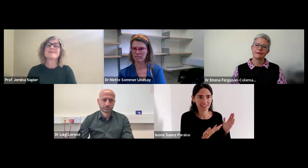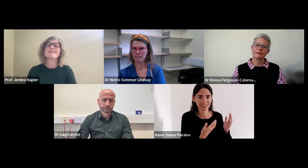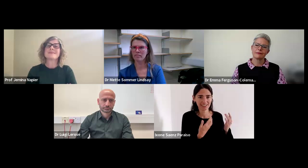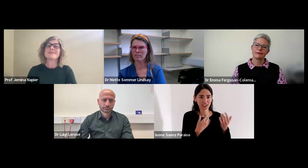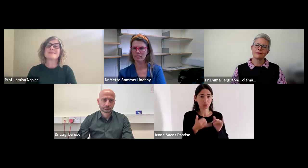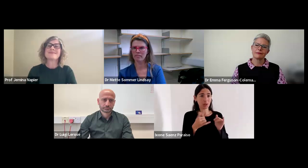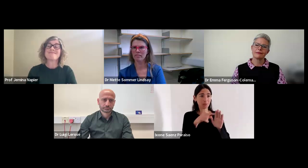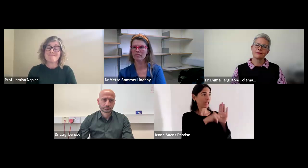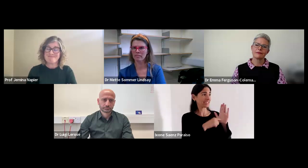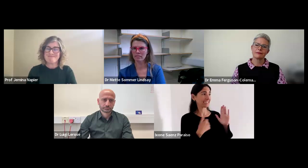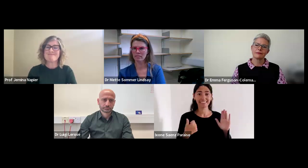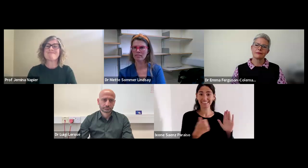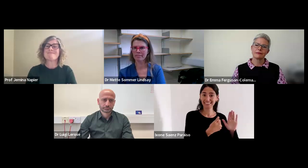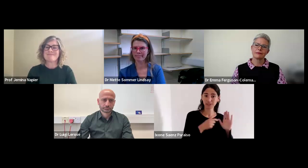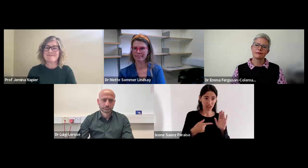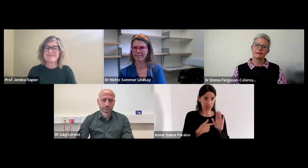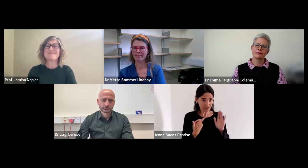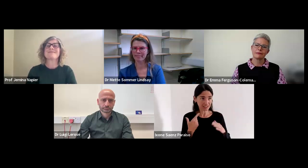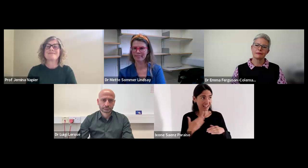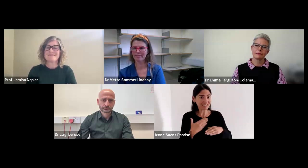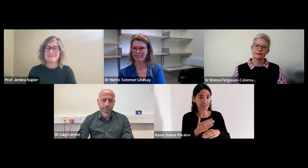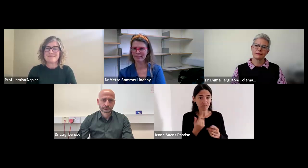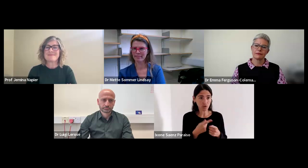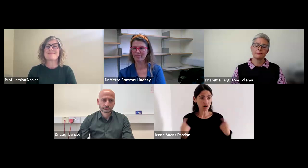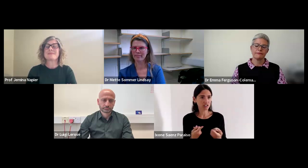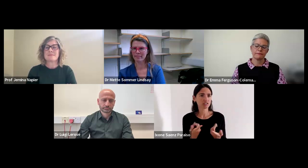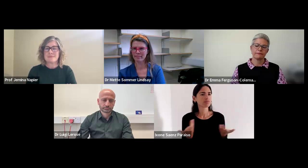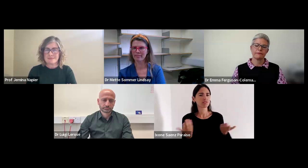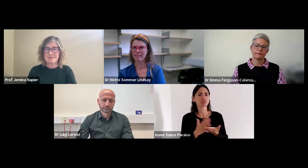but it's about how effectual they are. Sometimes these policies exist but they're